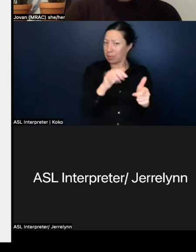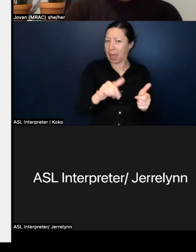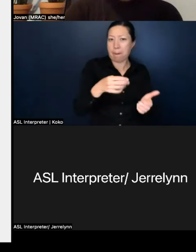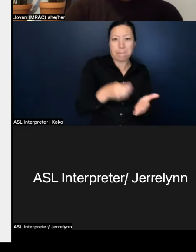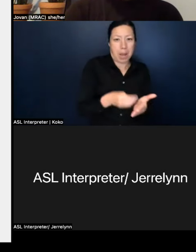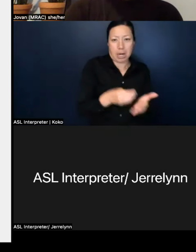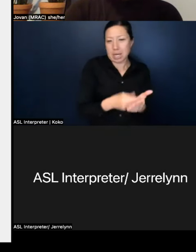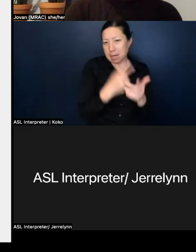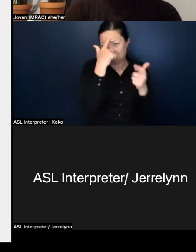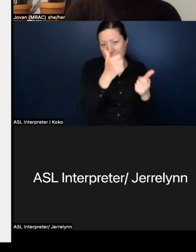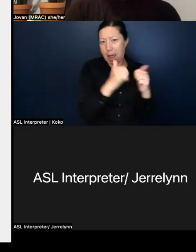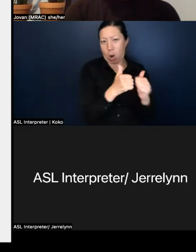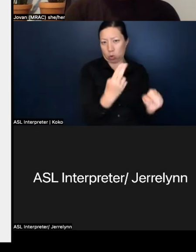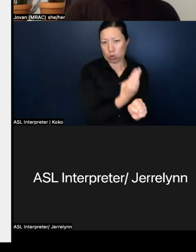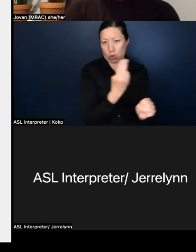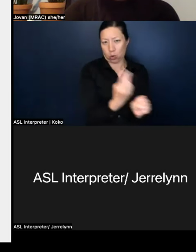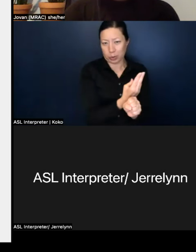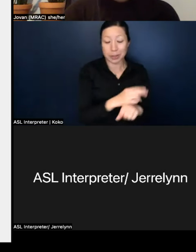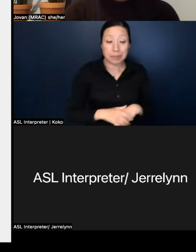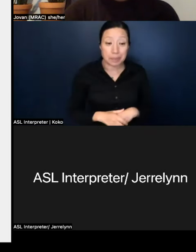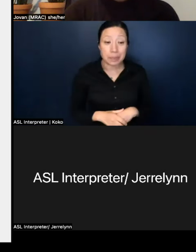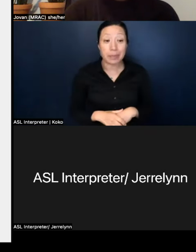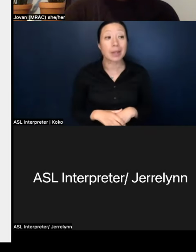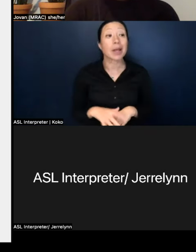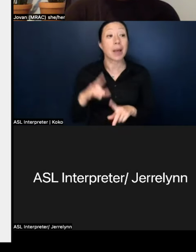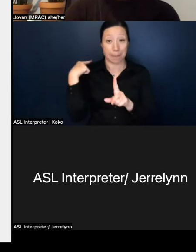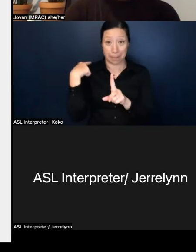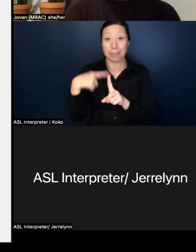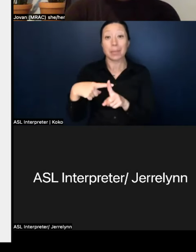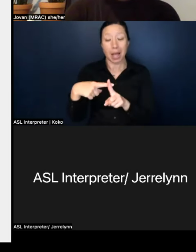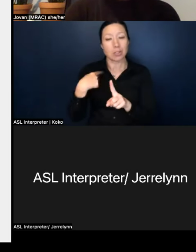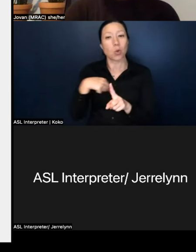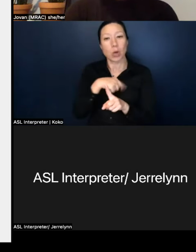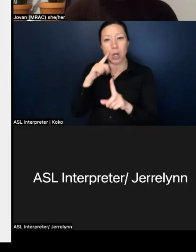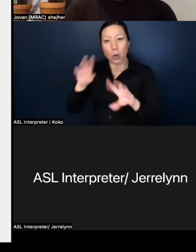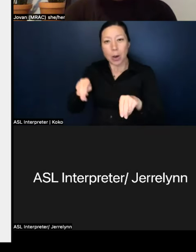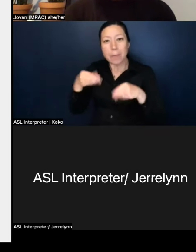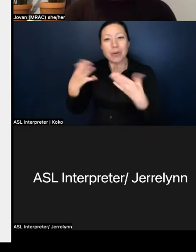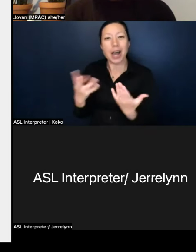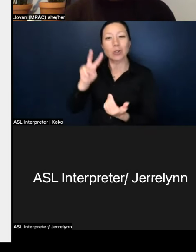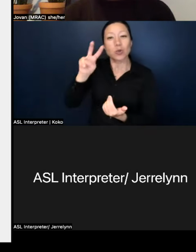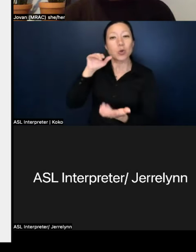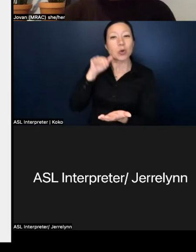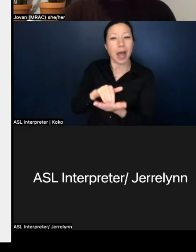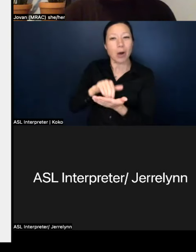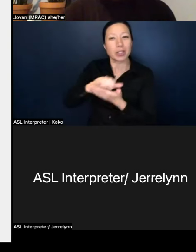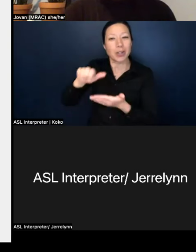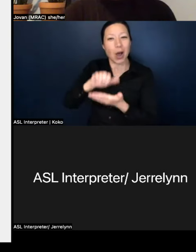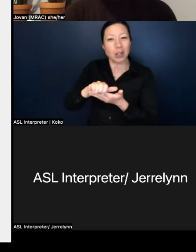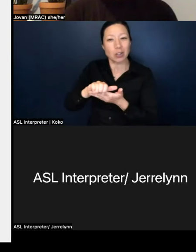Additionally, we will be providing $2,000, that is specifically designated for professional development.